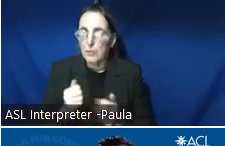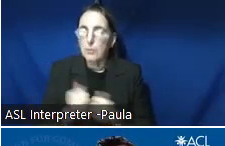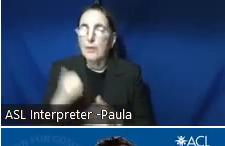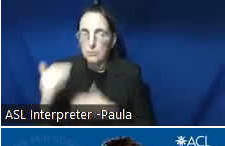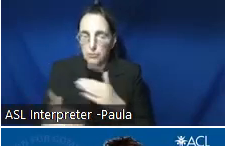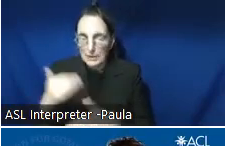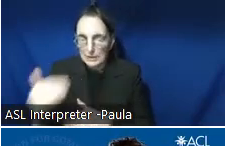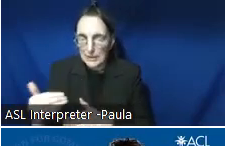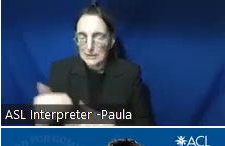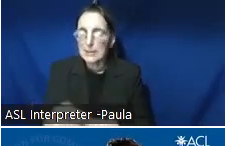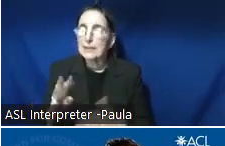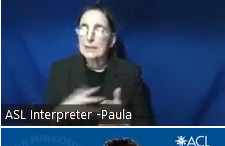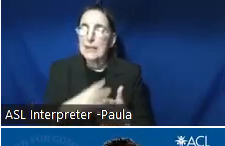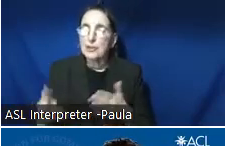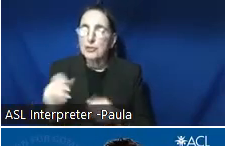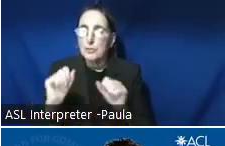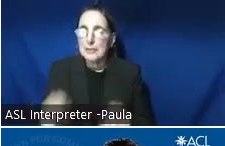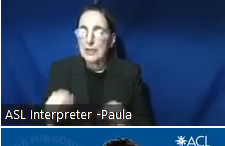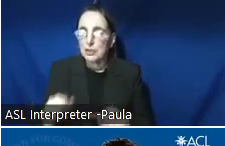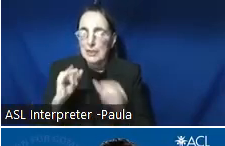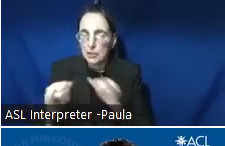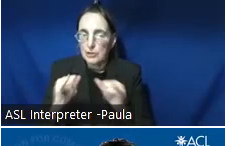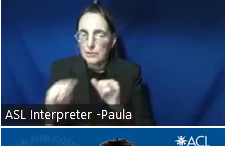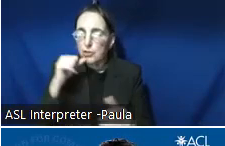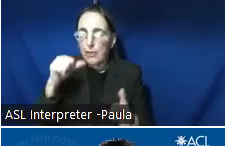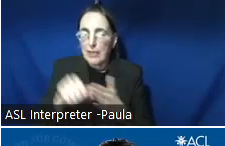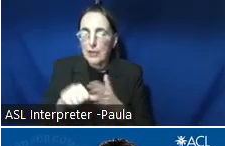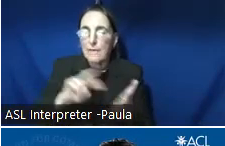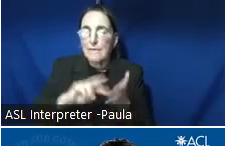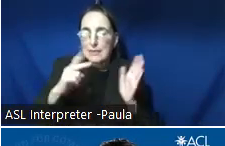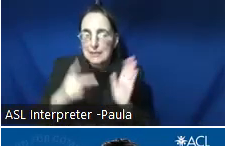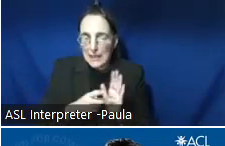your potential interview. Your letter of intent will be submitted using the SurveyMonkey link provided in the